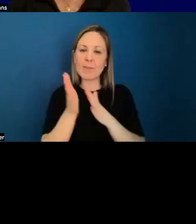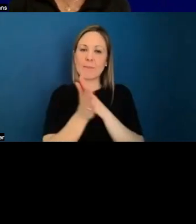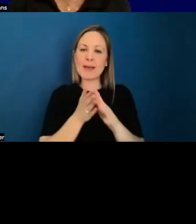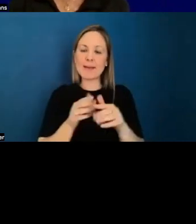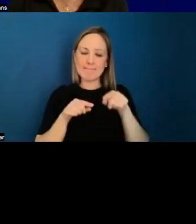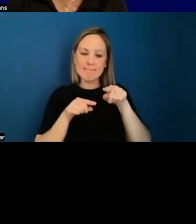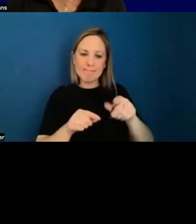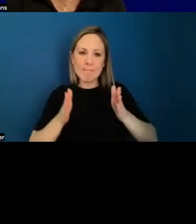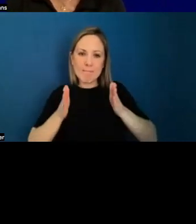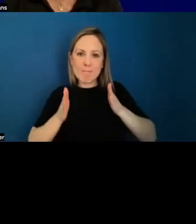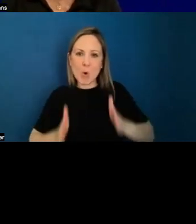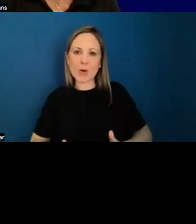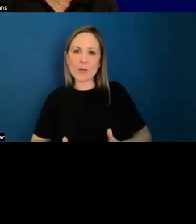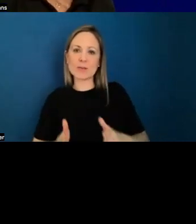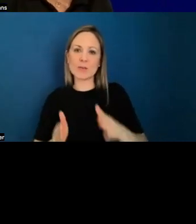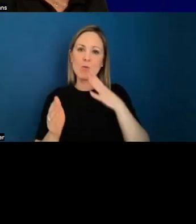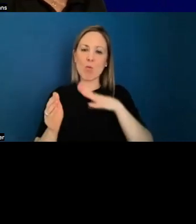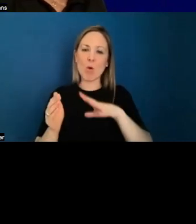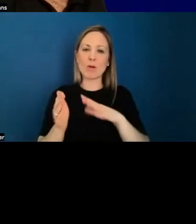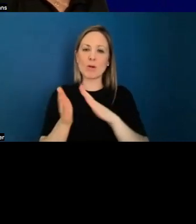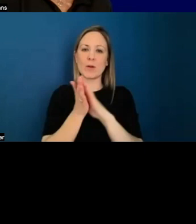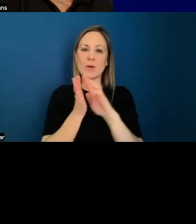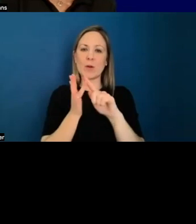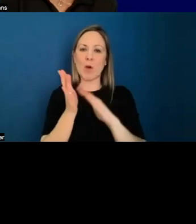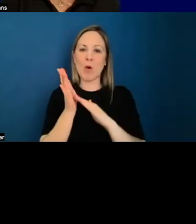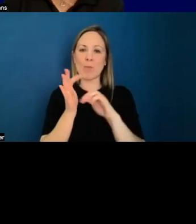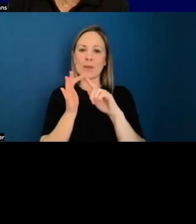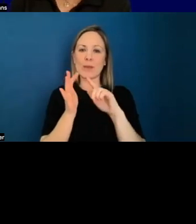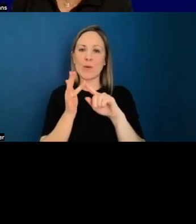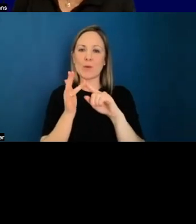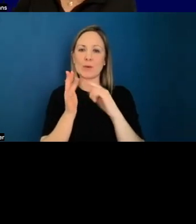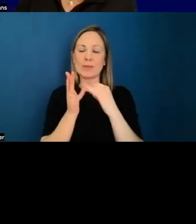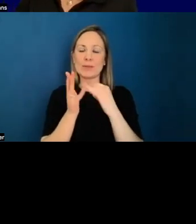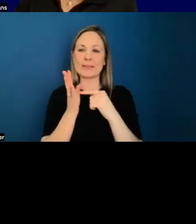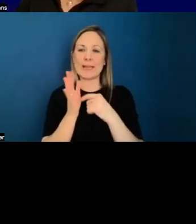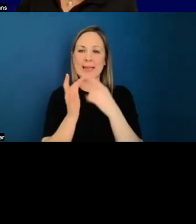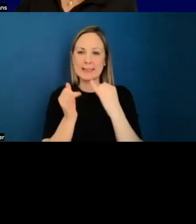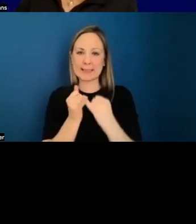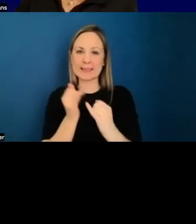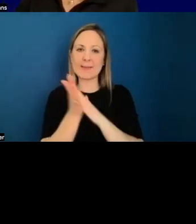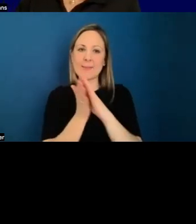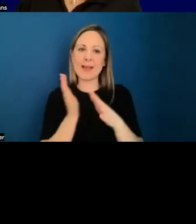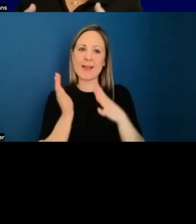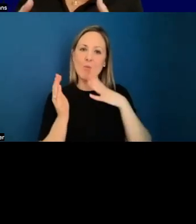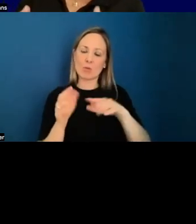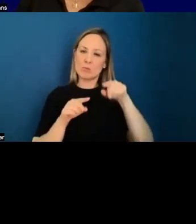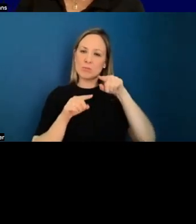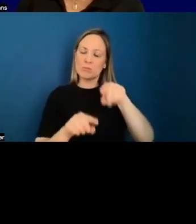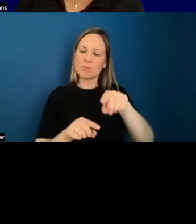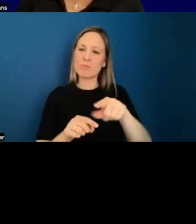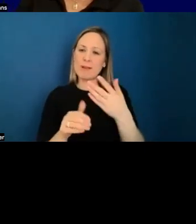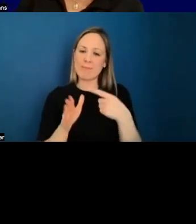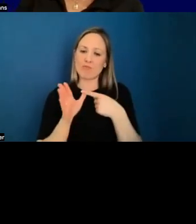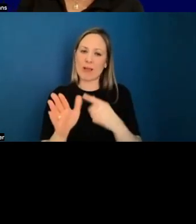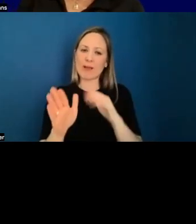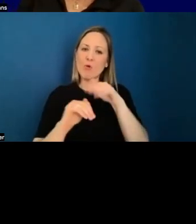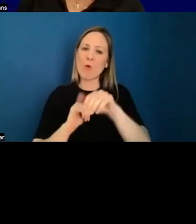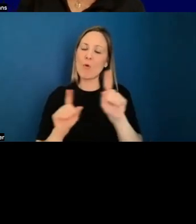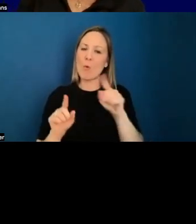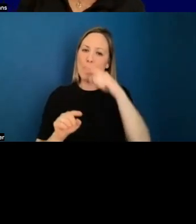homeostasis. And its job it to act on the senses being experiences, it acts on what we're feeling.